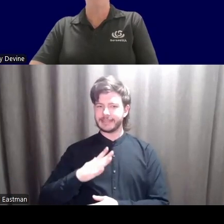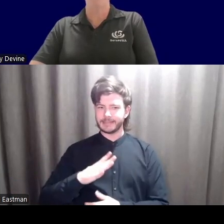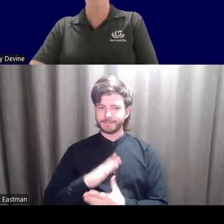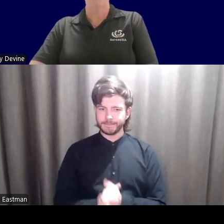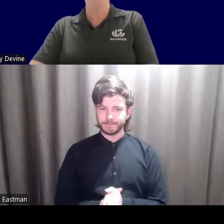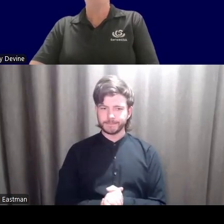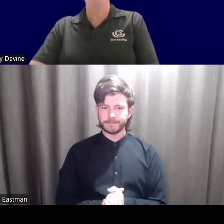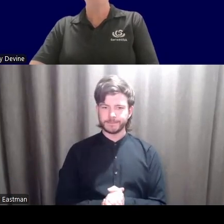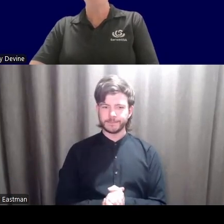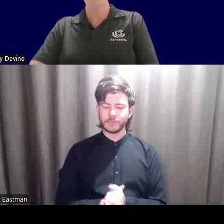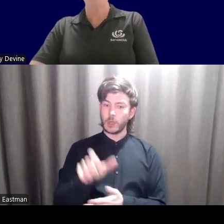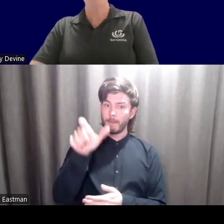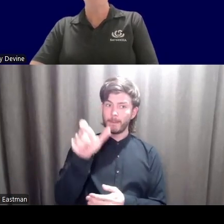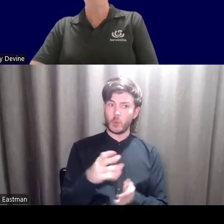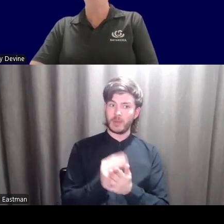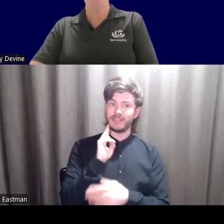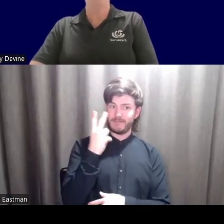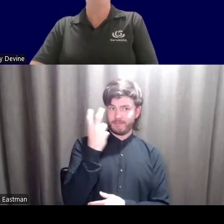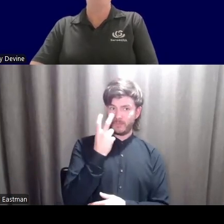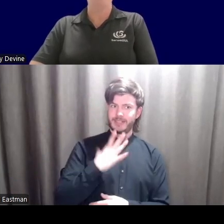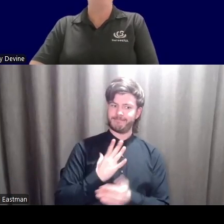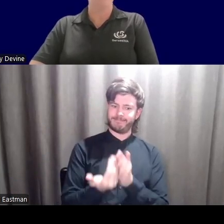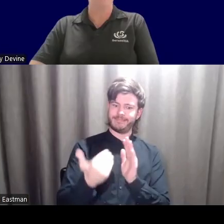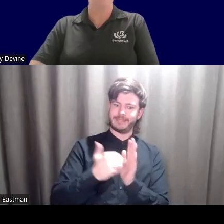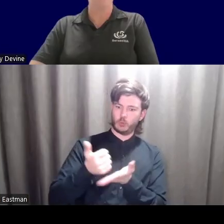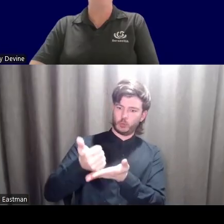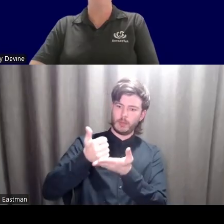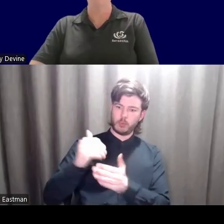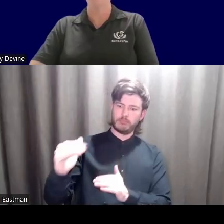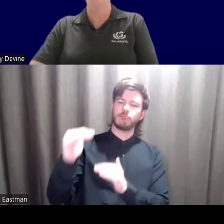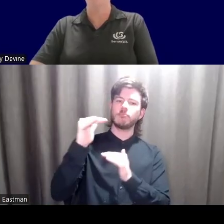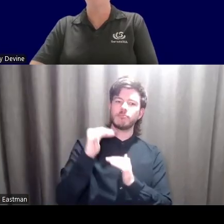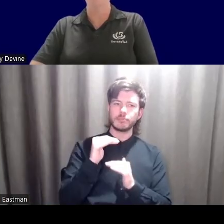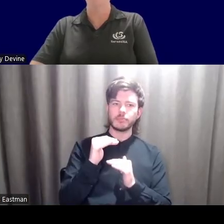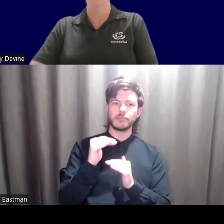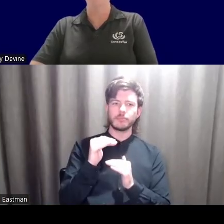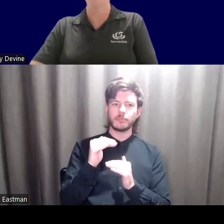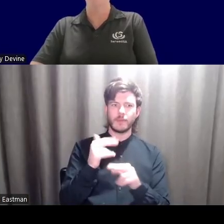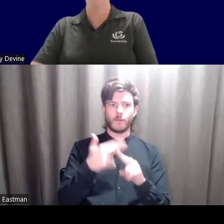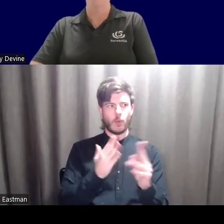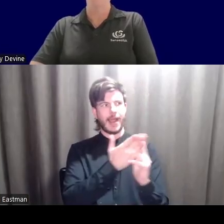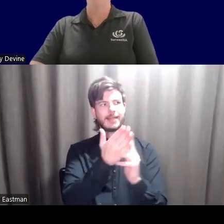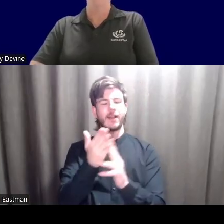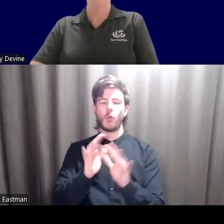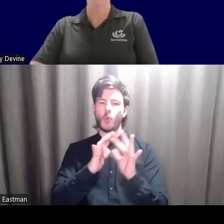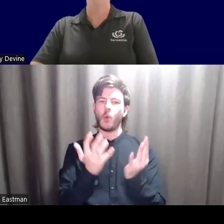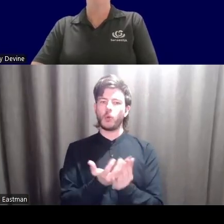their world, traditional support strategies may actually not be as effective. Working in the